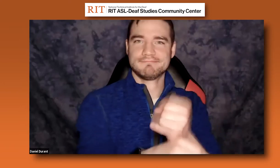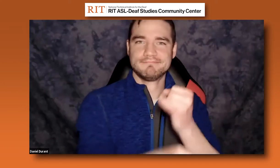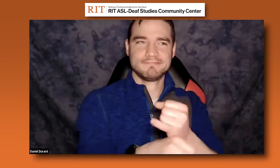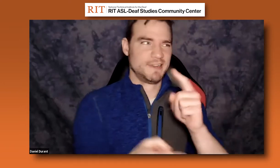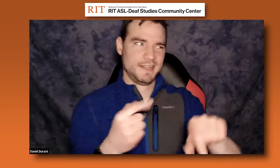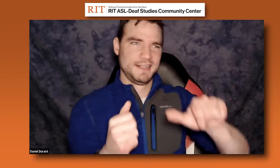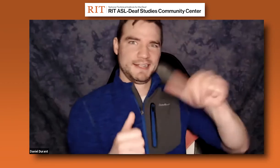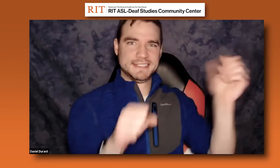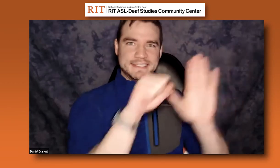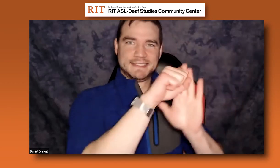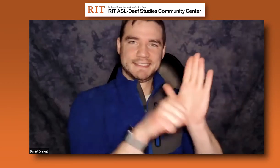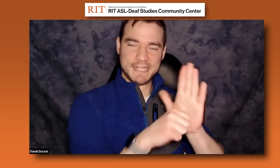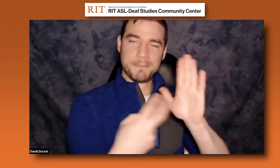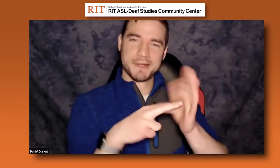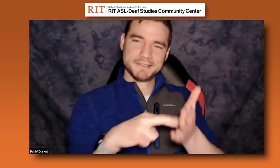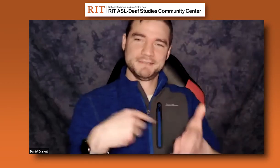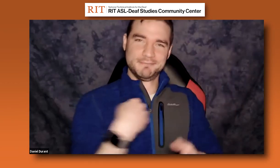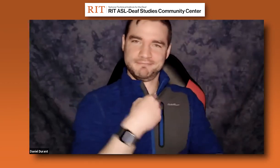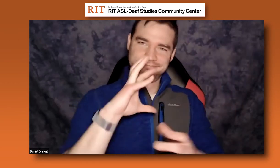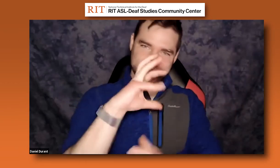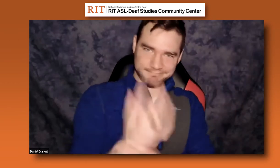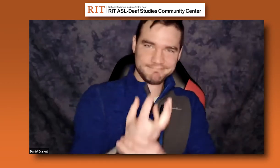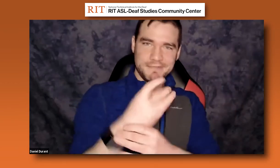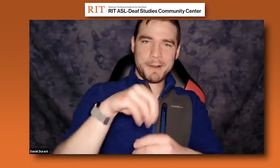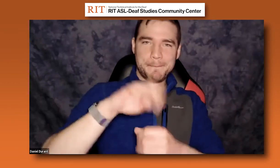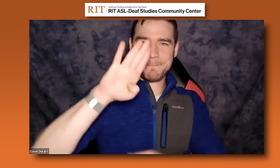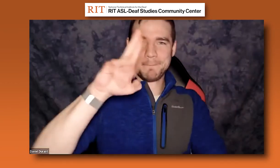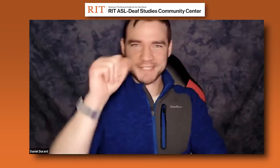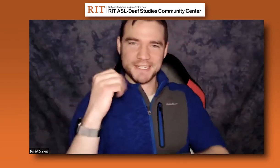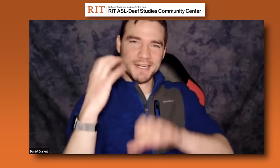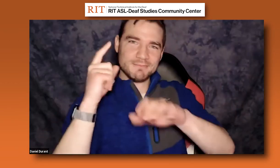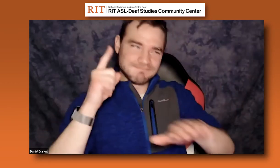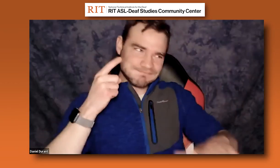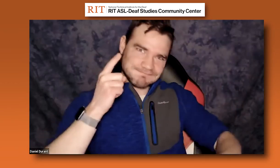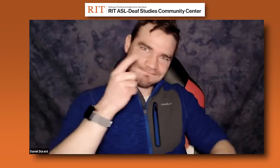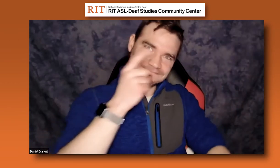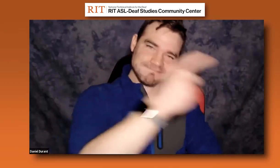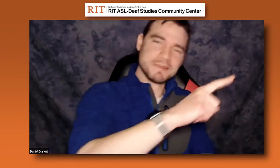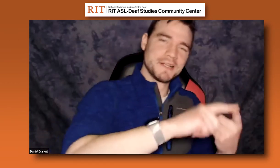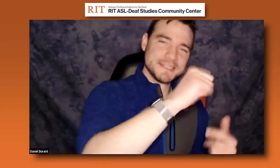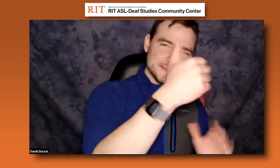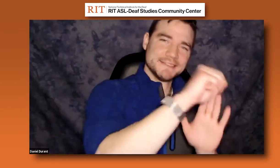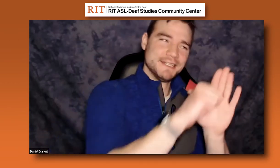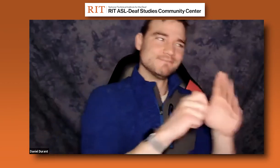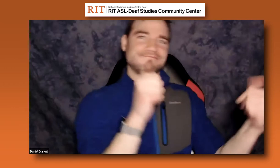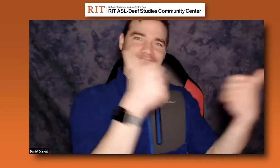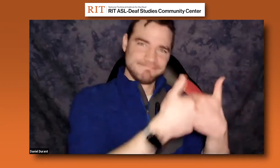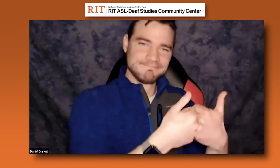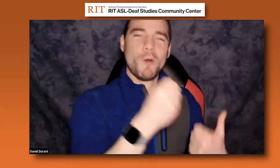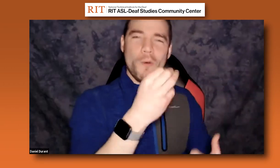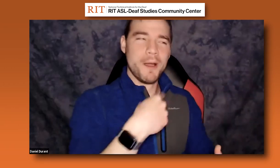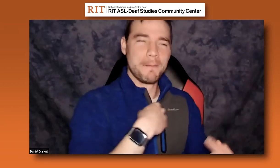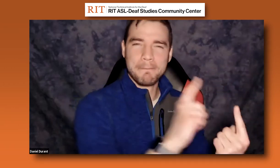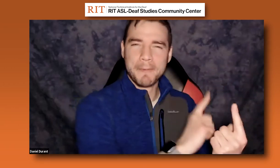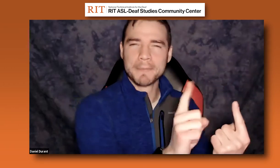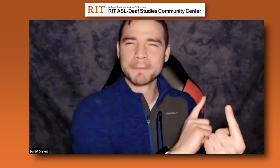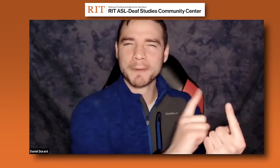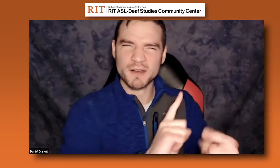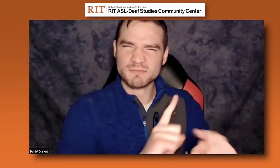we would play against other schools for the Deaf in other states, so we would all pile onto a bus